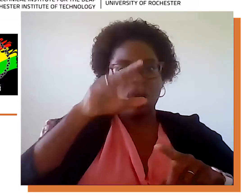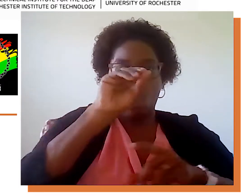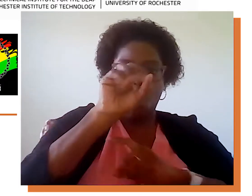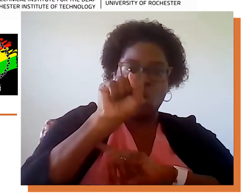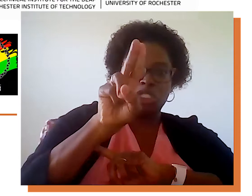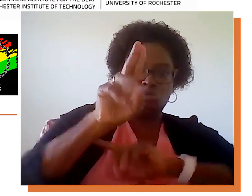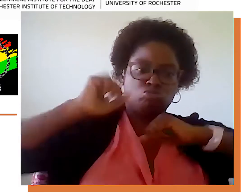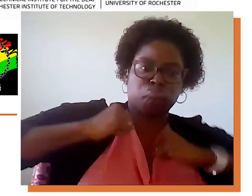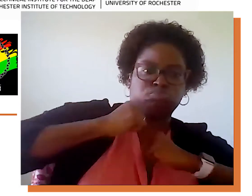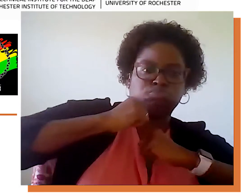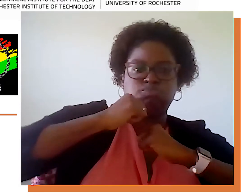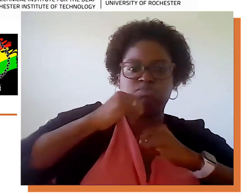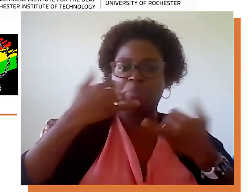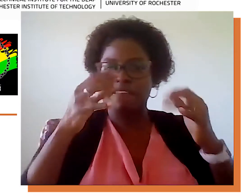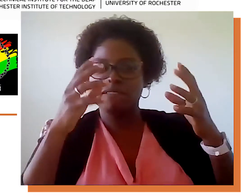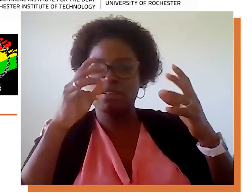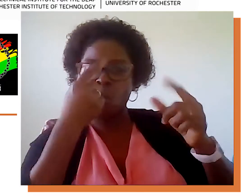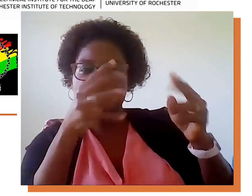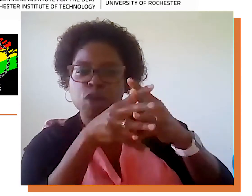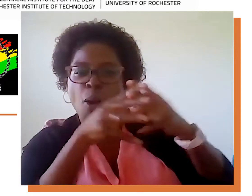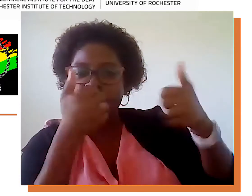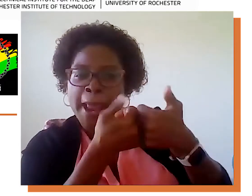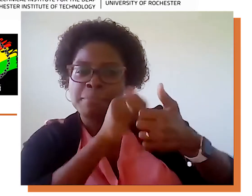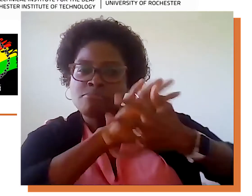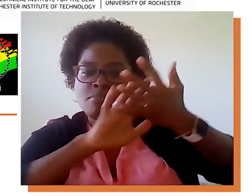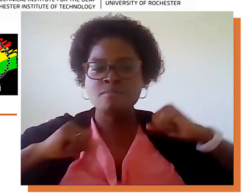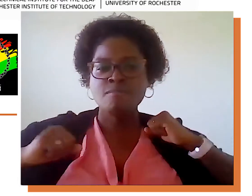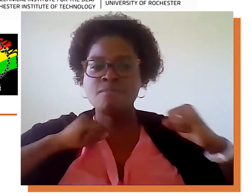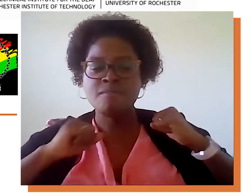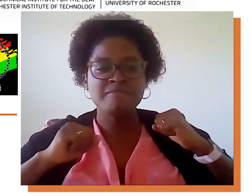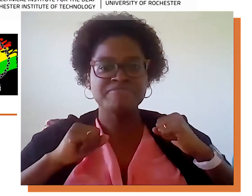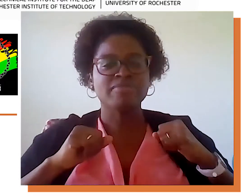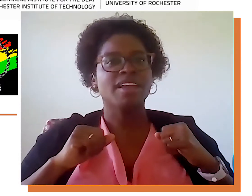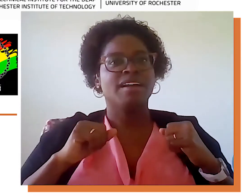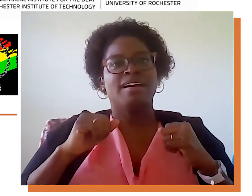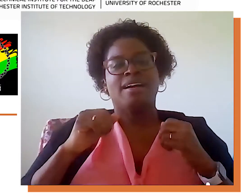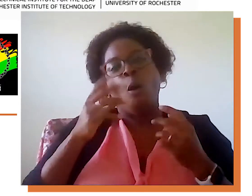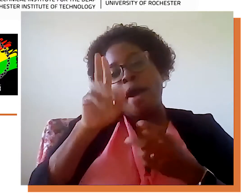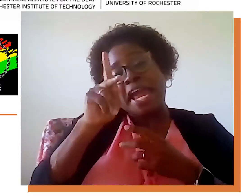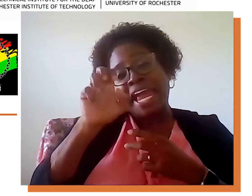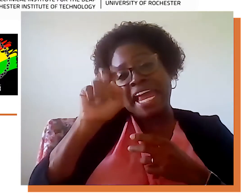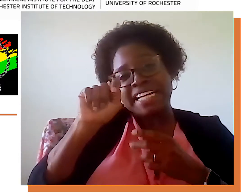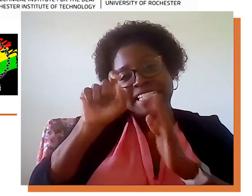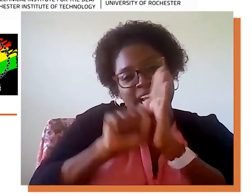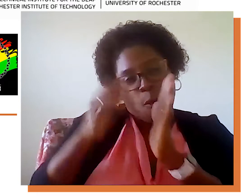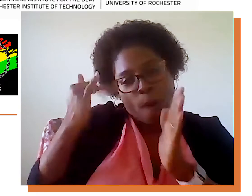I didn't even know what R.I.T./N.T.I.D. was. I was ready to go to O.S.U. football.